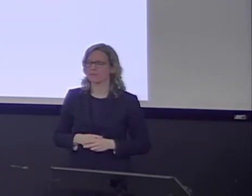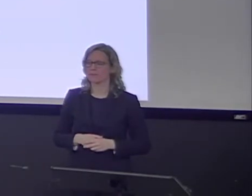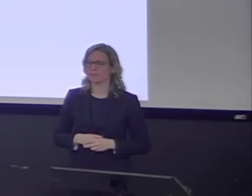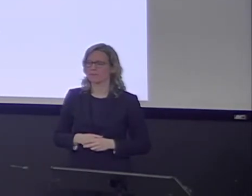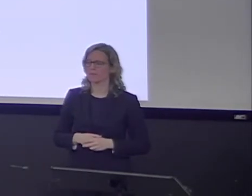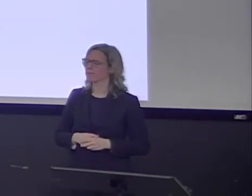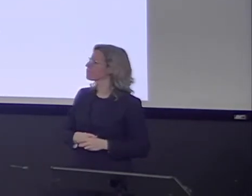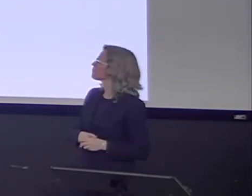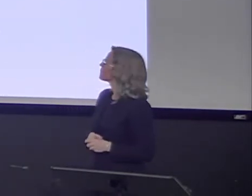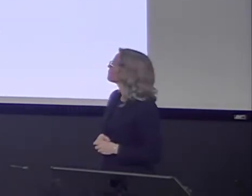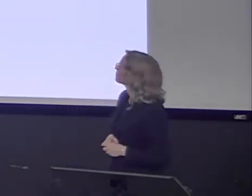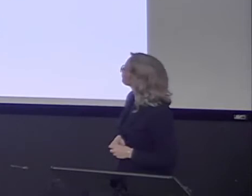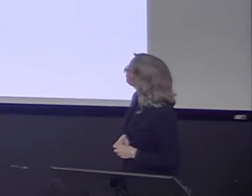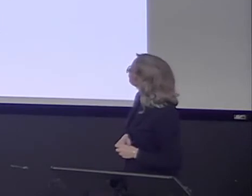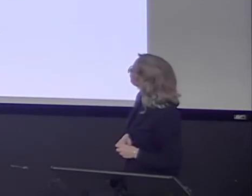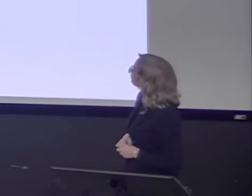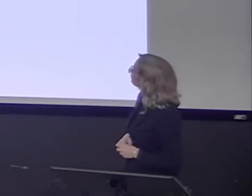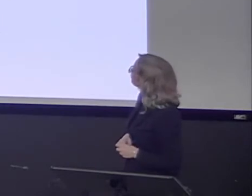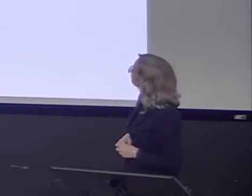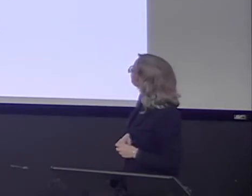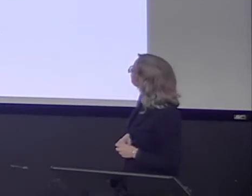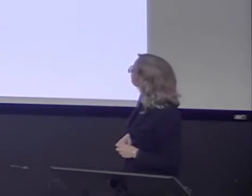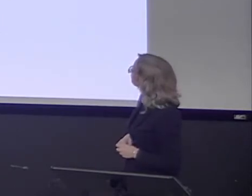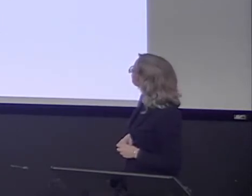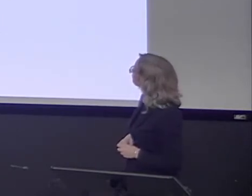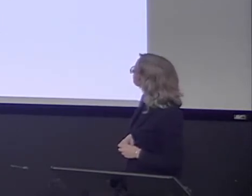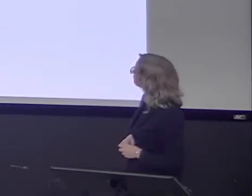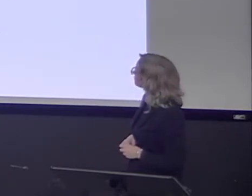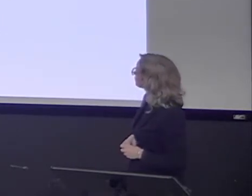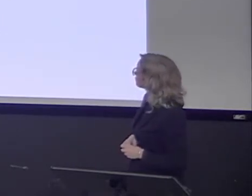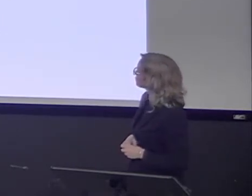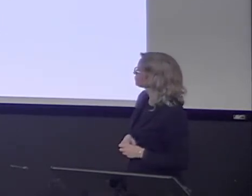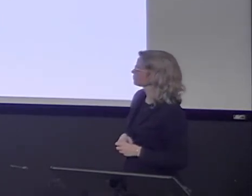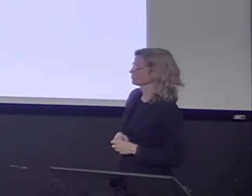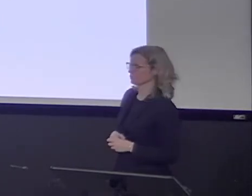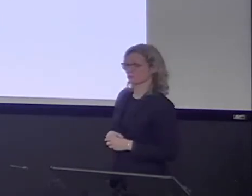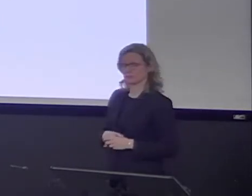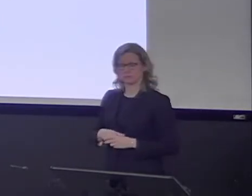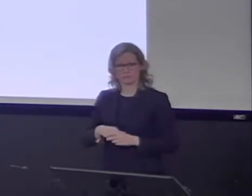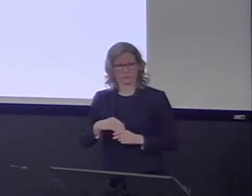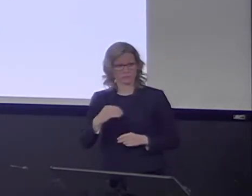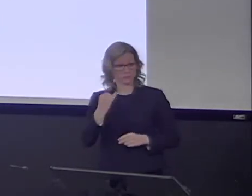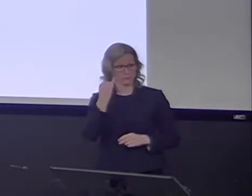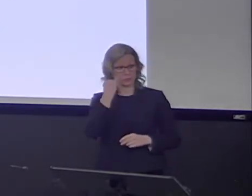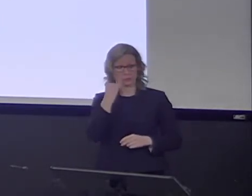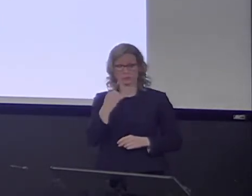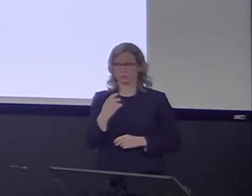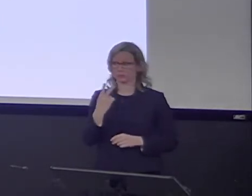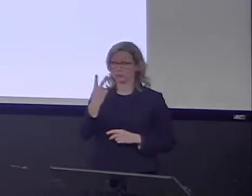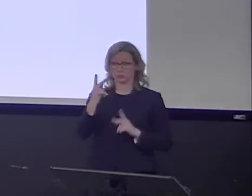if we see that signals from the two brains are in sync or aligned,